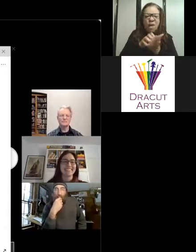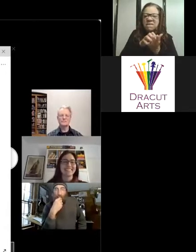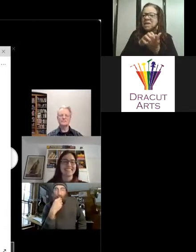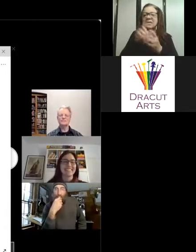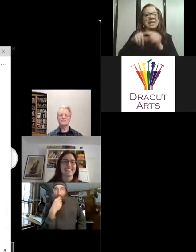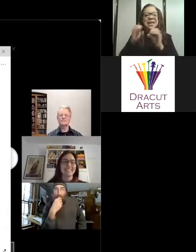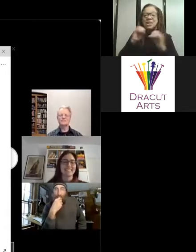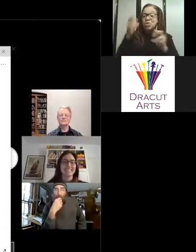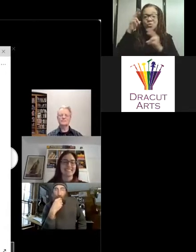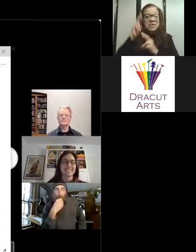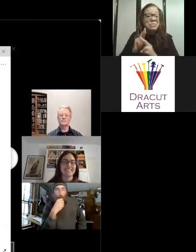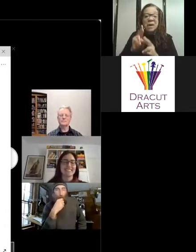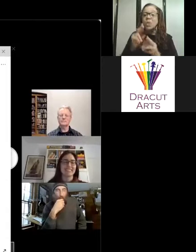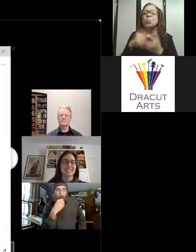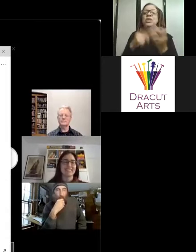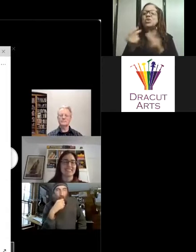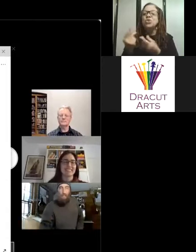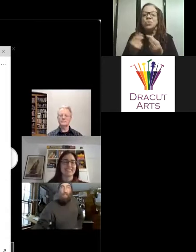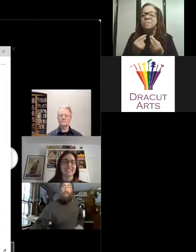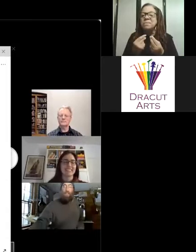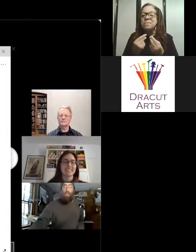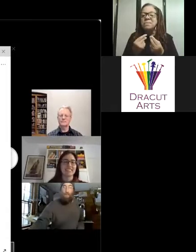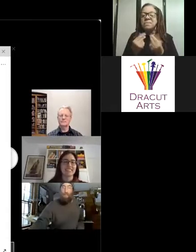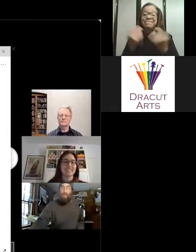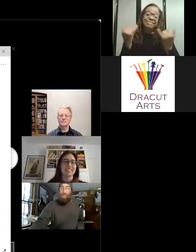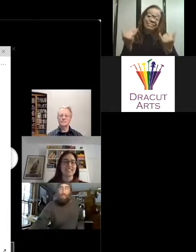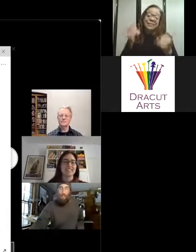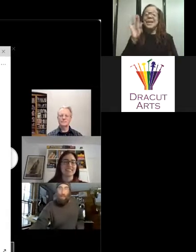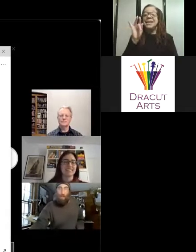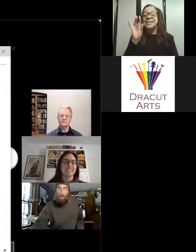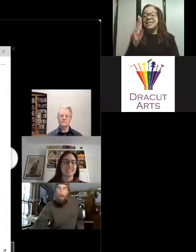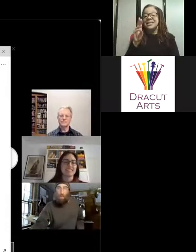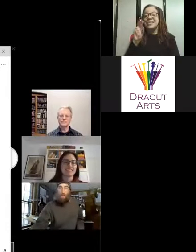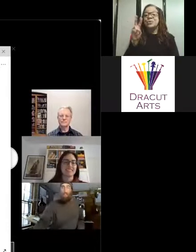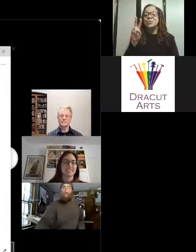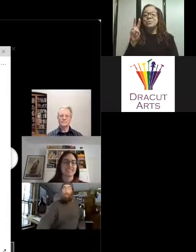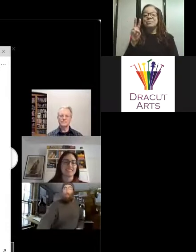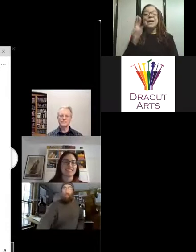In 1862 where, do you go? Of course, he's going to join the army, and go fight in the Civil War.